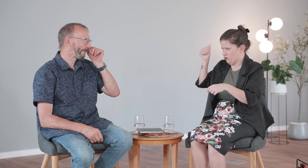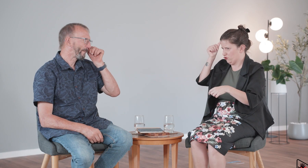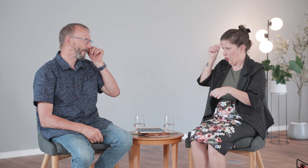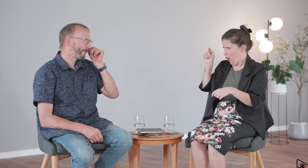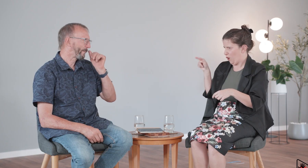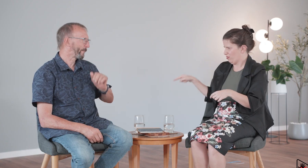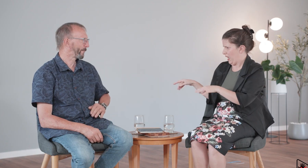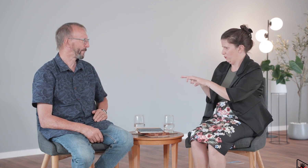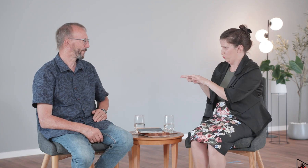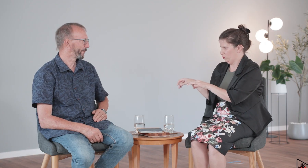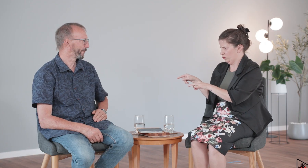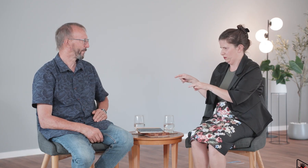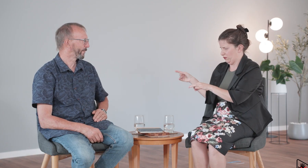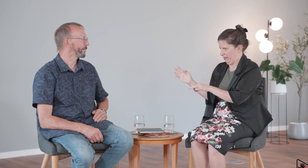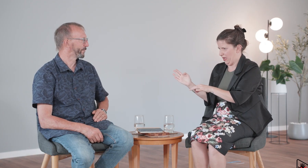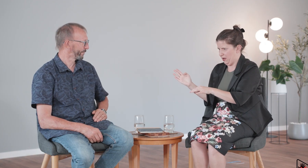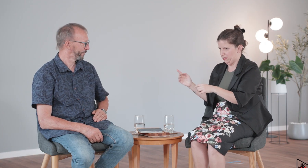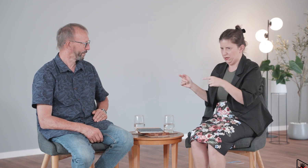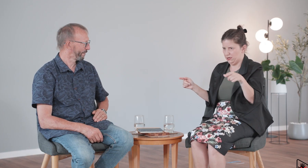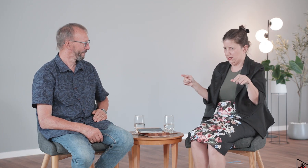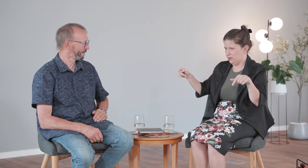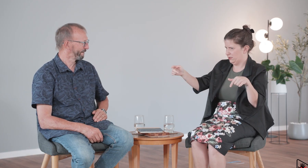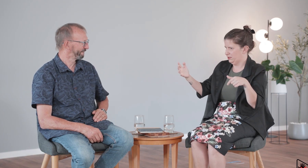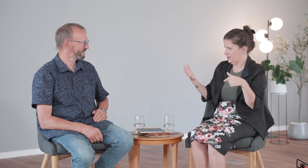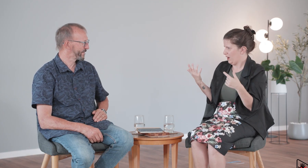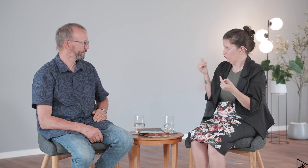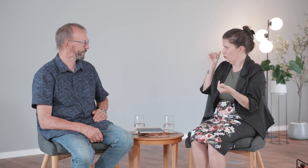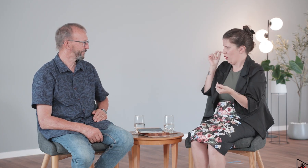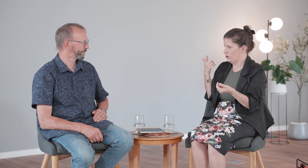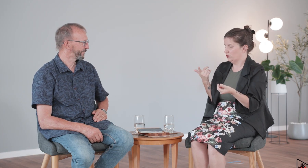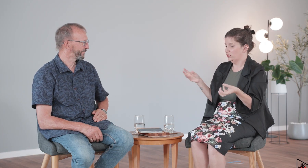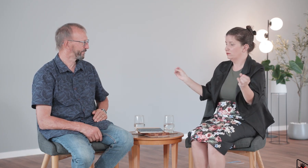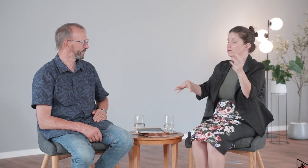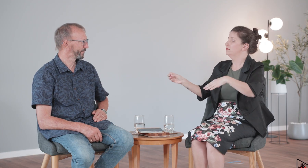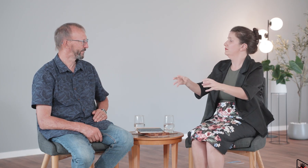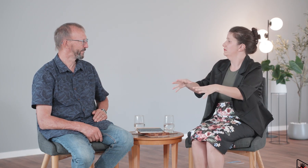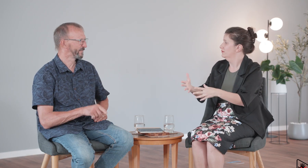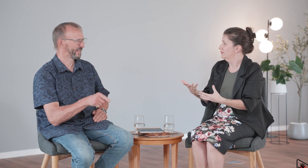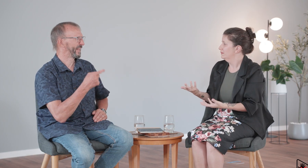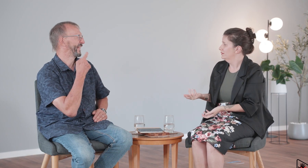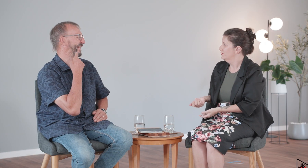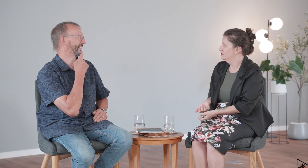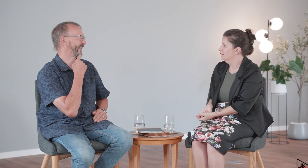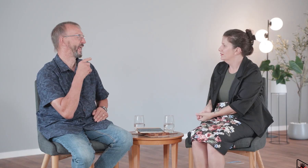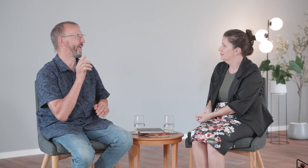And in terms of assembling the bed, knowing which piece goes where, how do you know what to do,